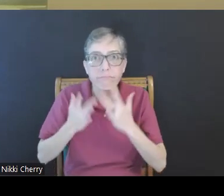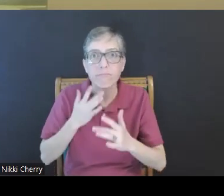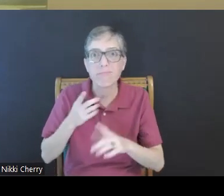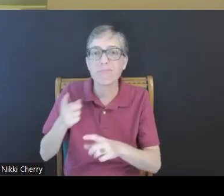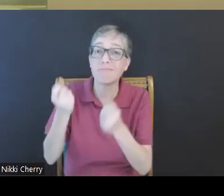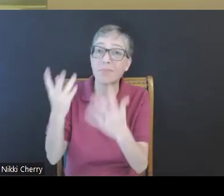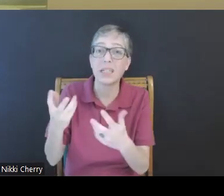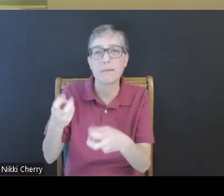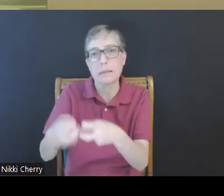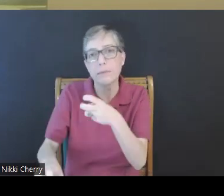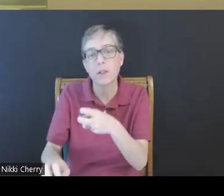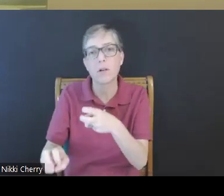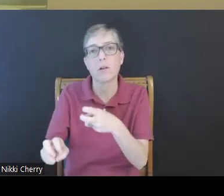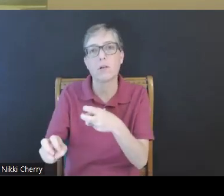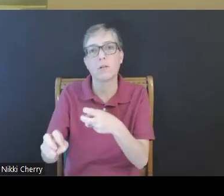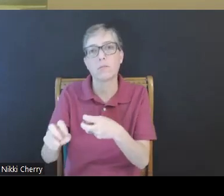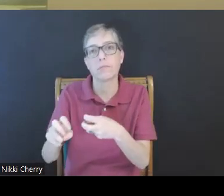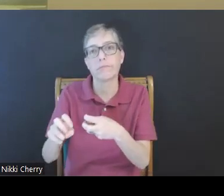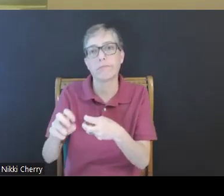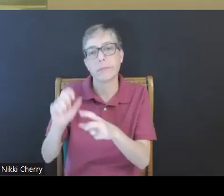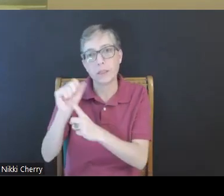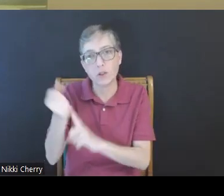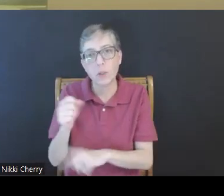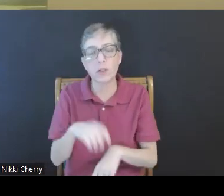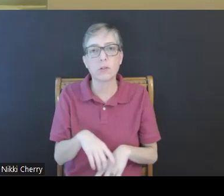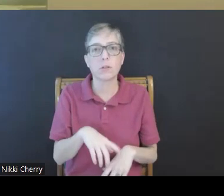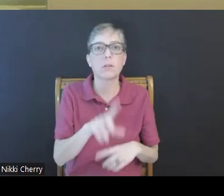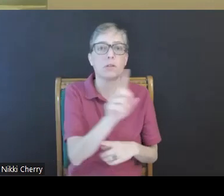mothers people who had domestic violence and we thought you know this is a tough group how can we